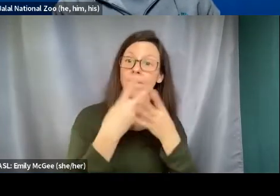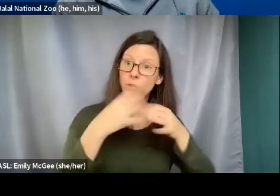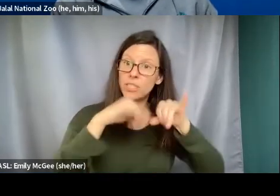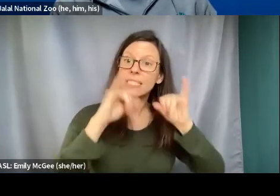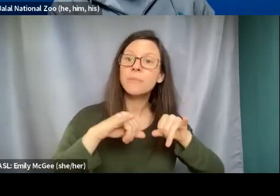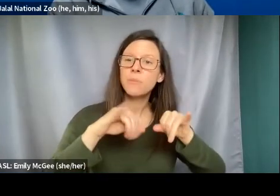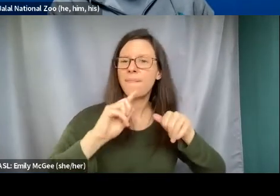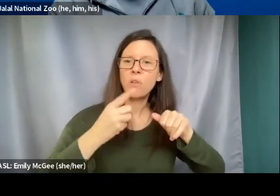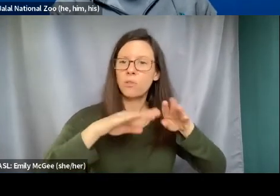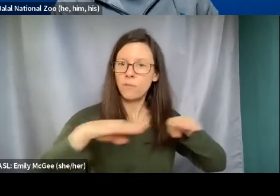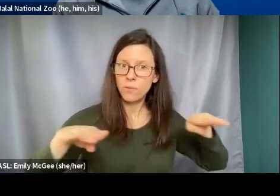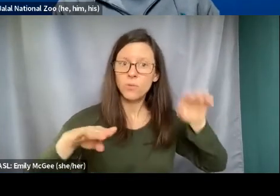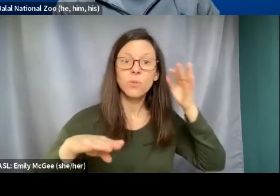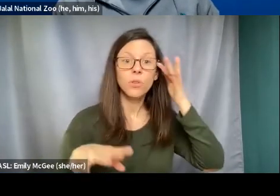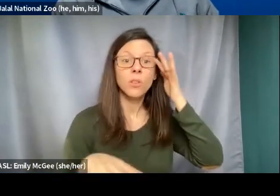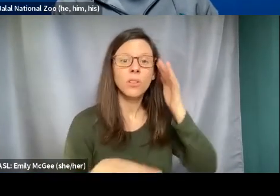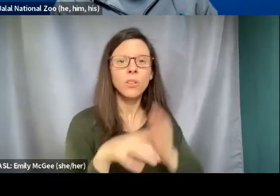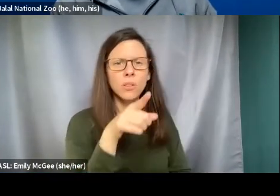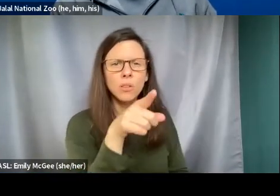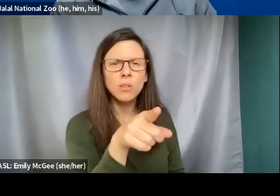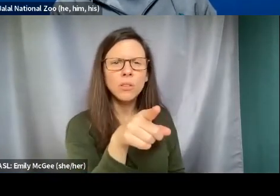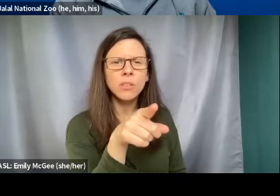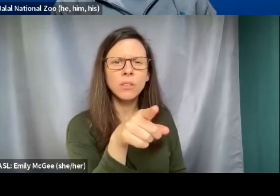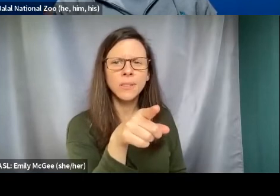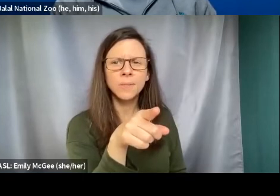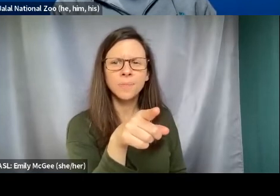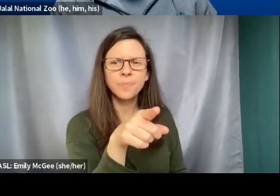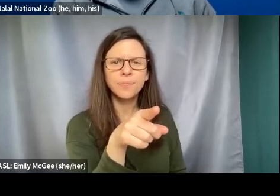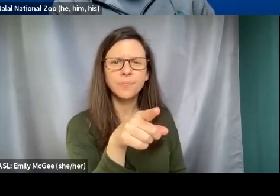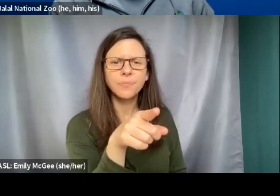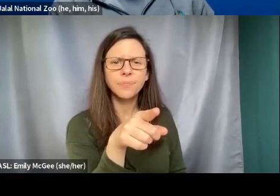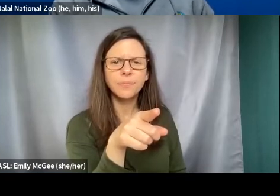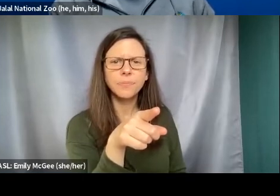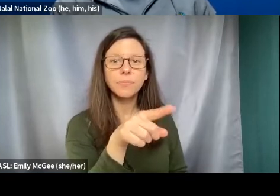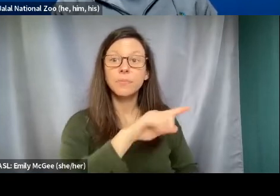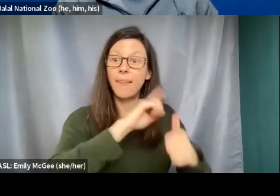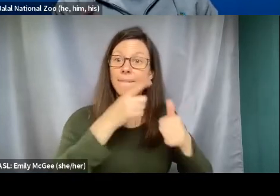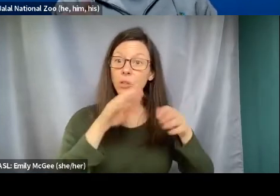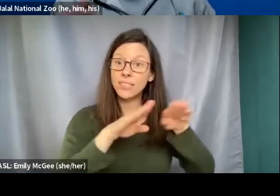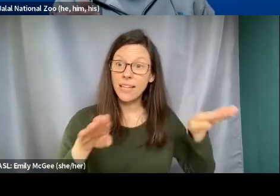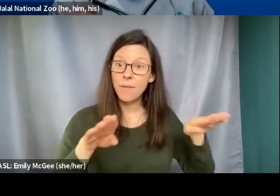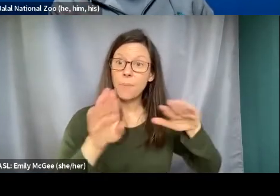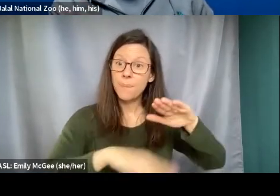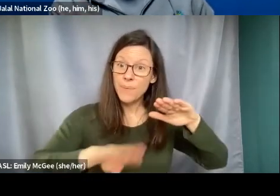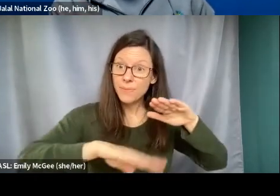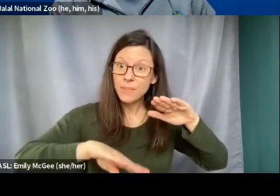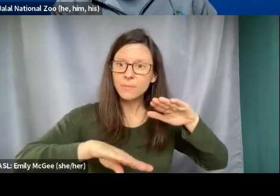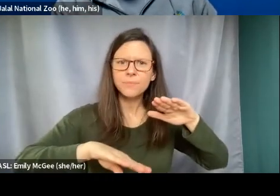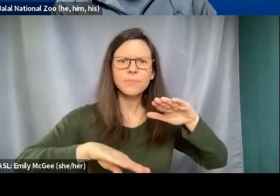Um, the, here you have first level basement uh there's, and you see these blue tanks?